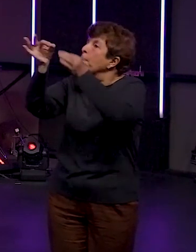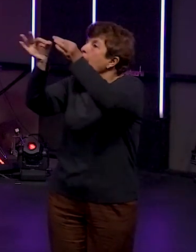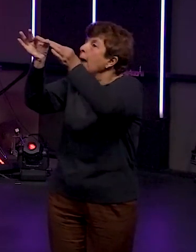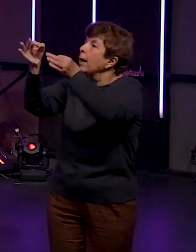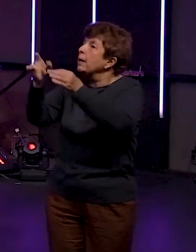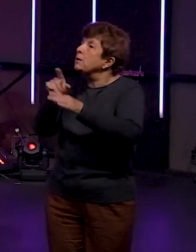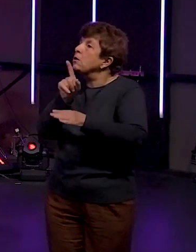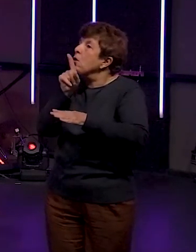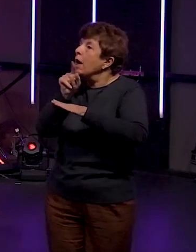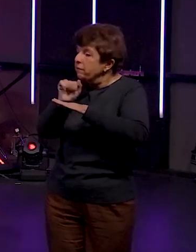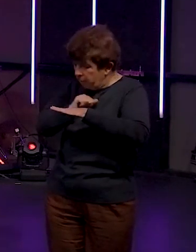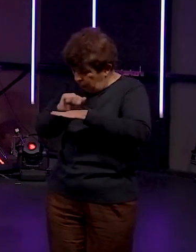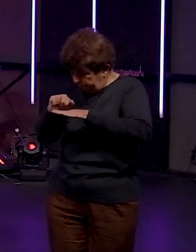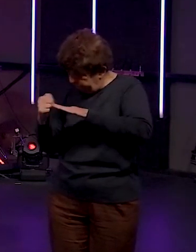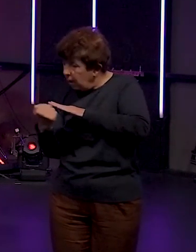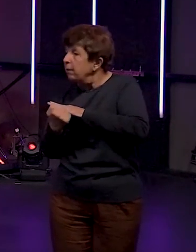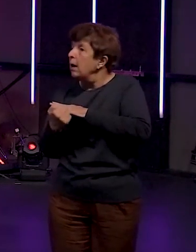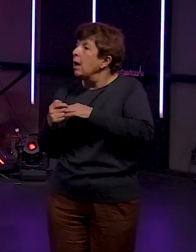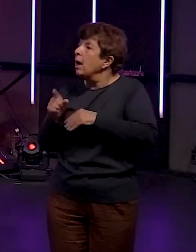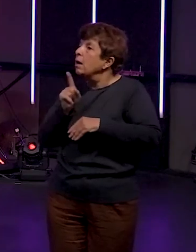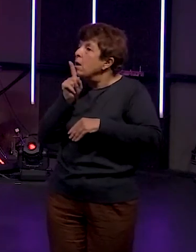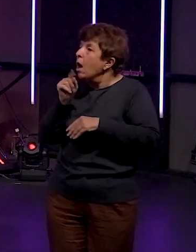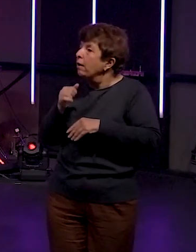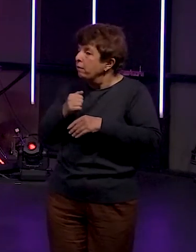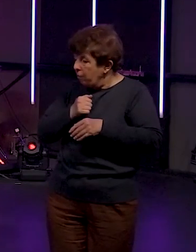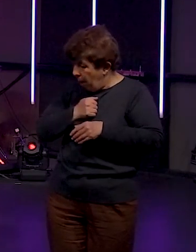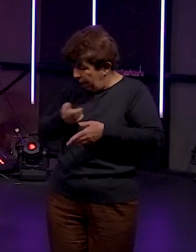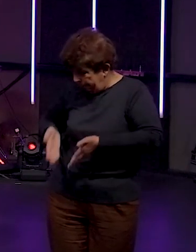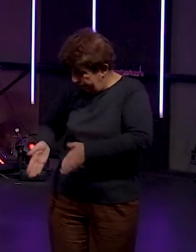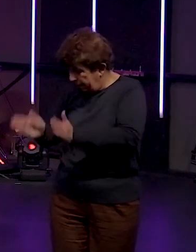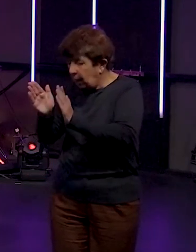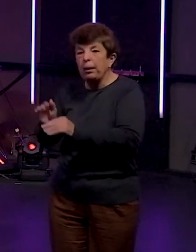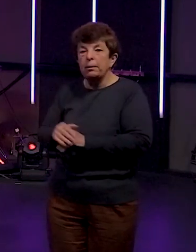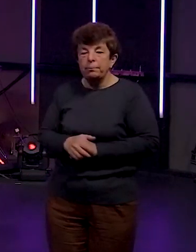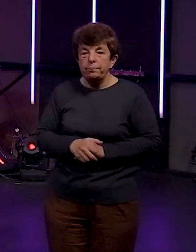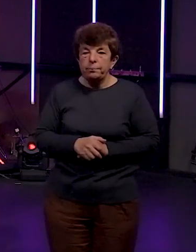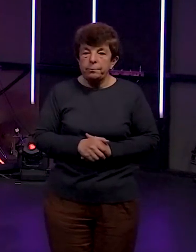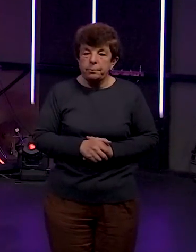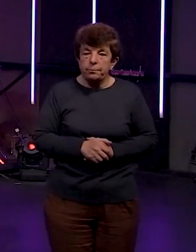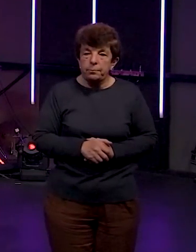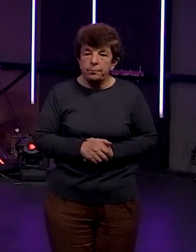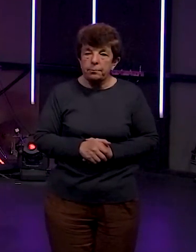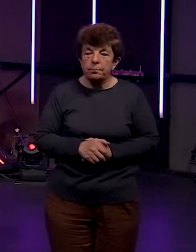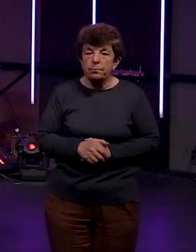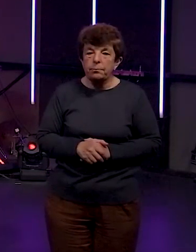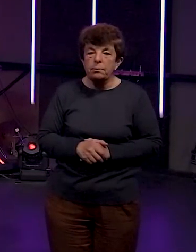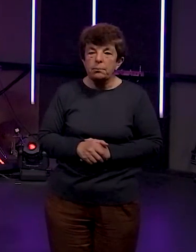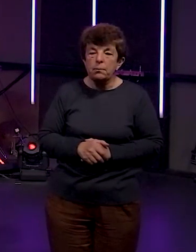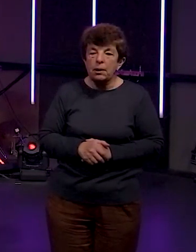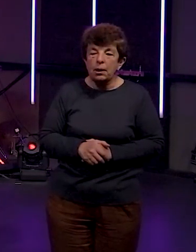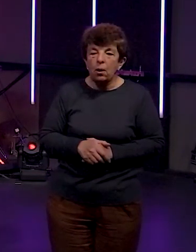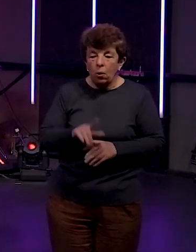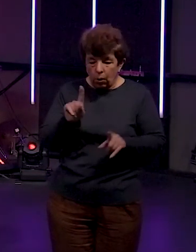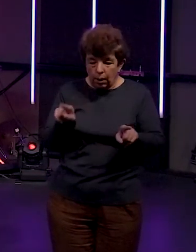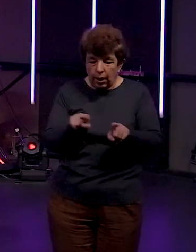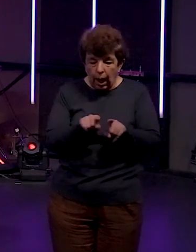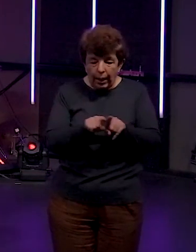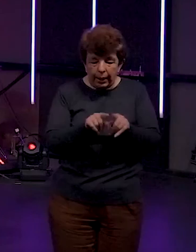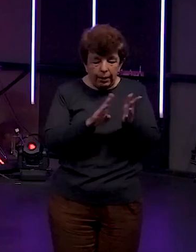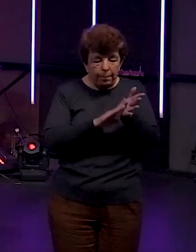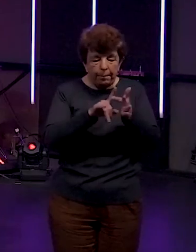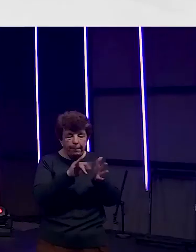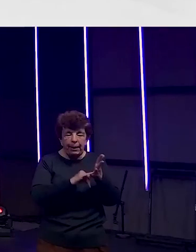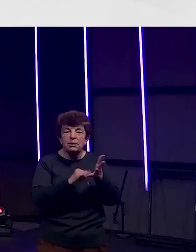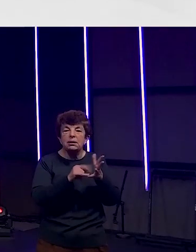my feet and a light for my path." or as Eugene Peterson puts it in the message he says this...